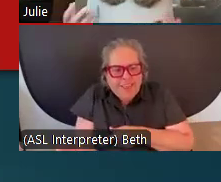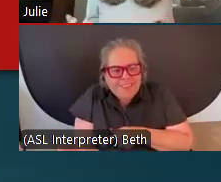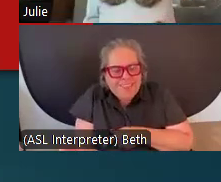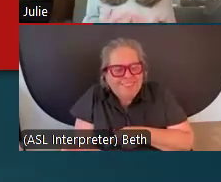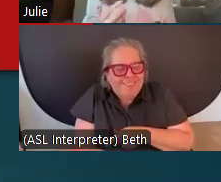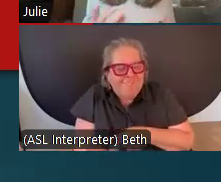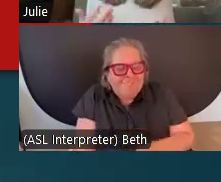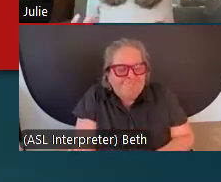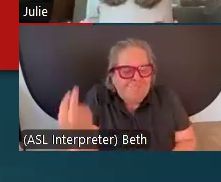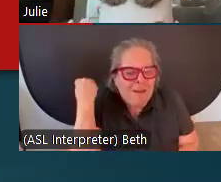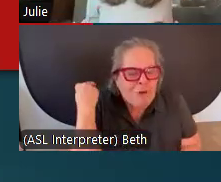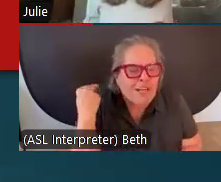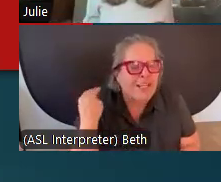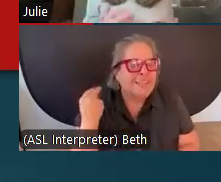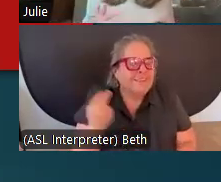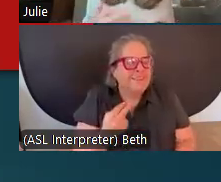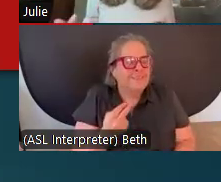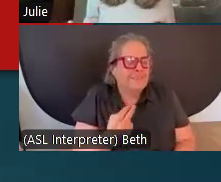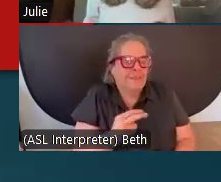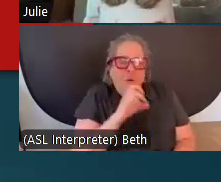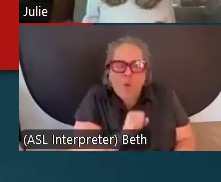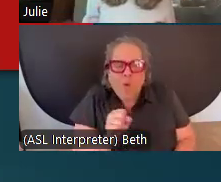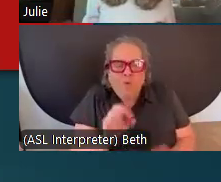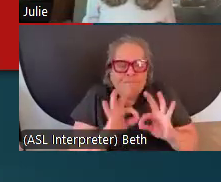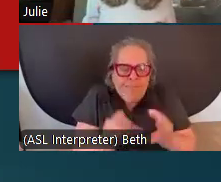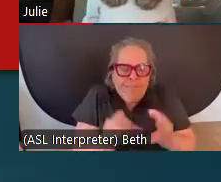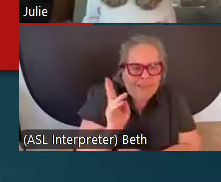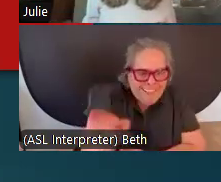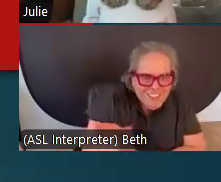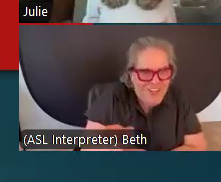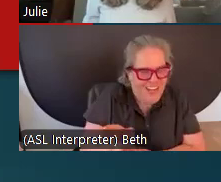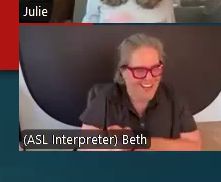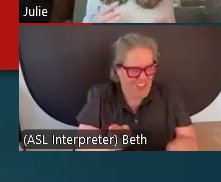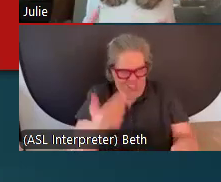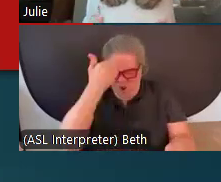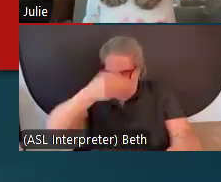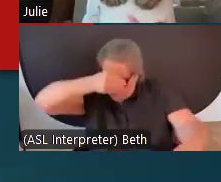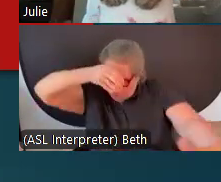So reminiscence can be a wonderful way to do this with your loved one.